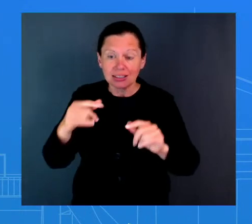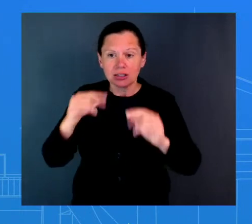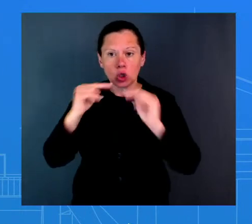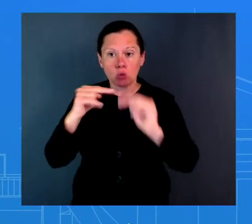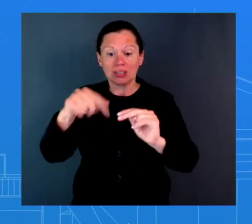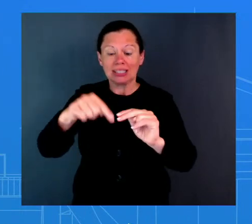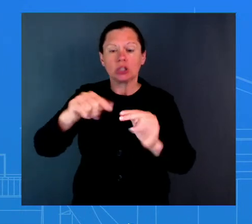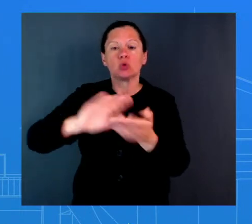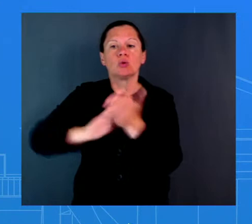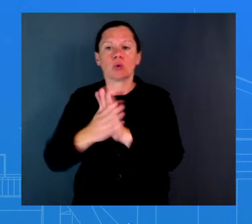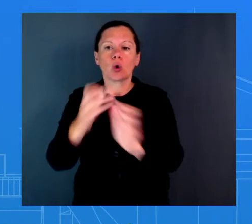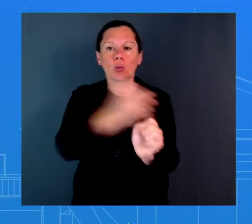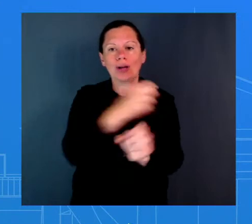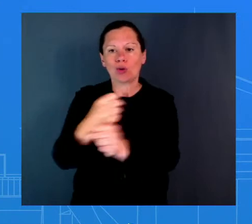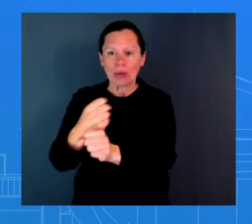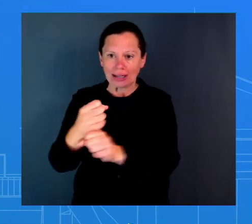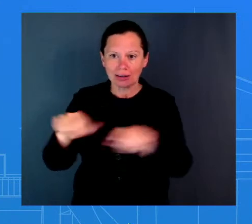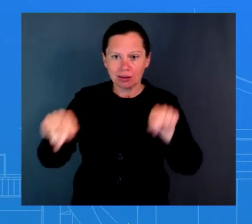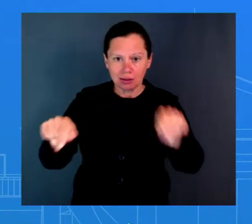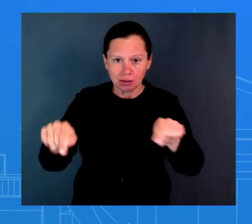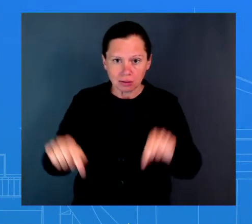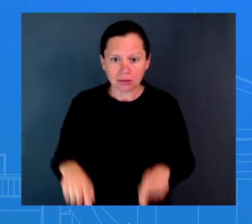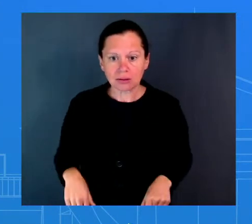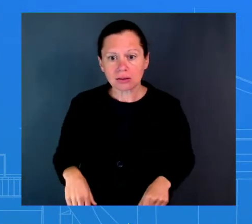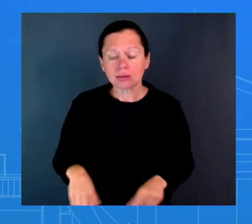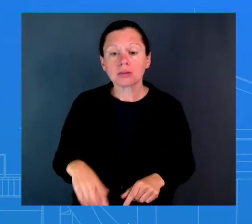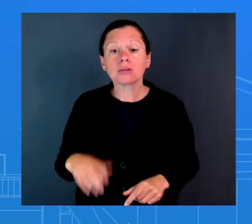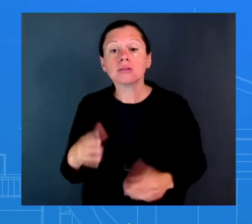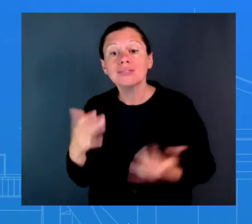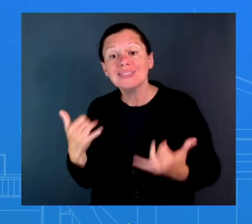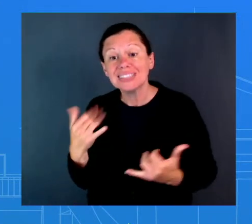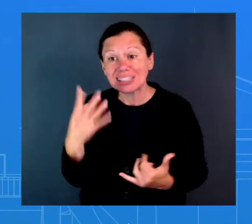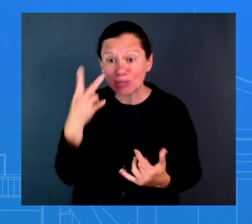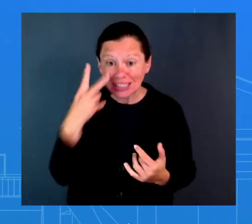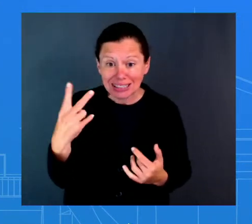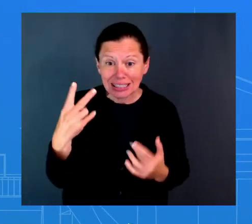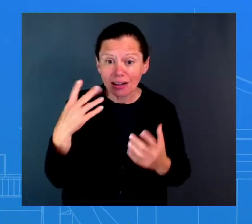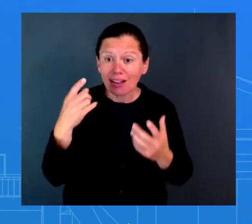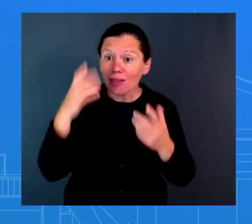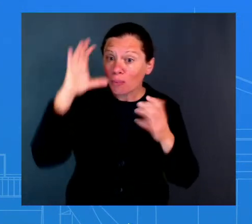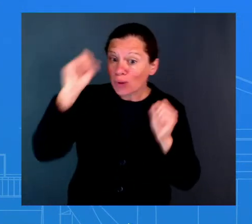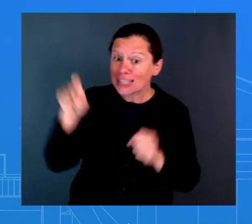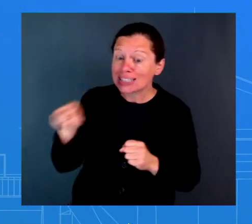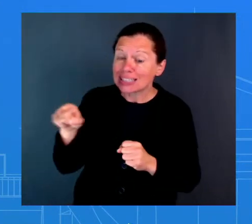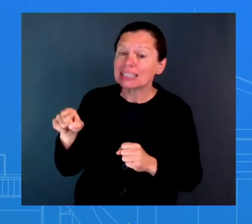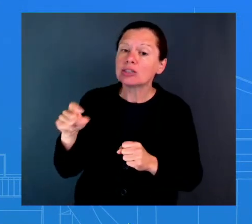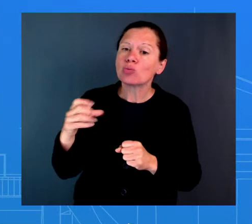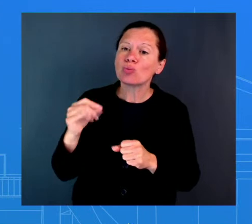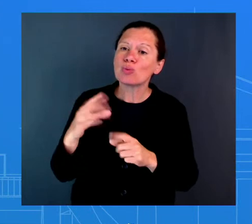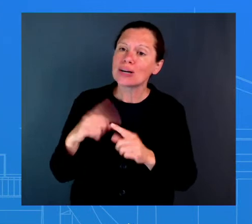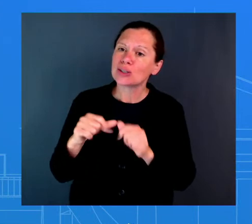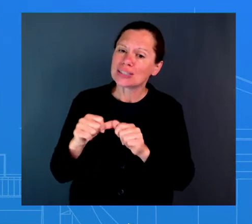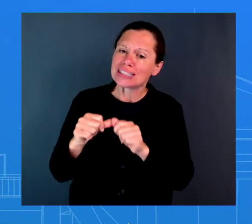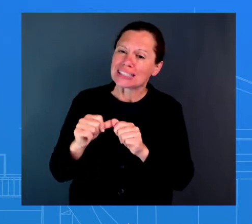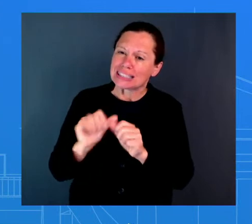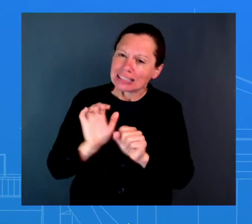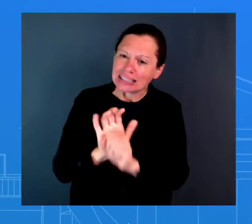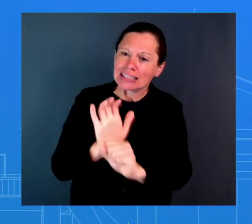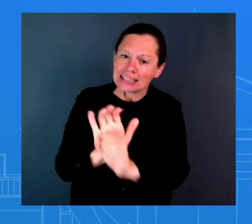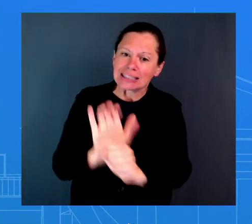The President fought and won the type of major investment needed -- really, truly needed to ensure that we have a EV future with --